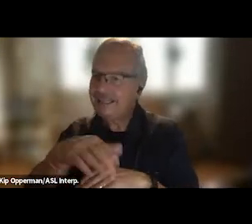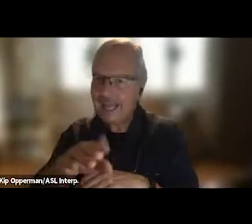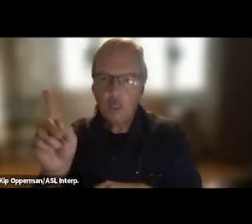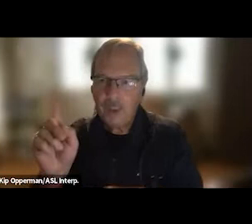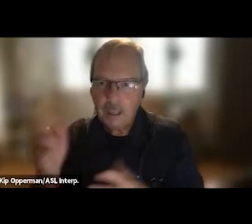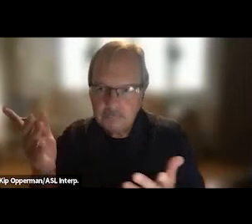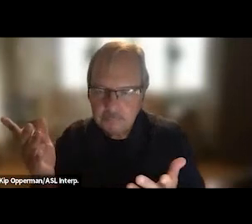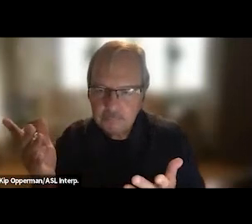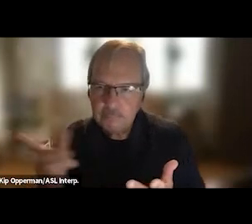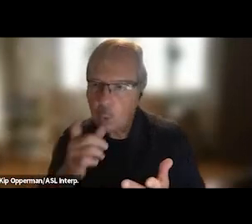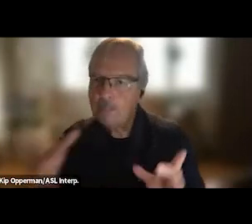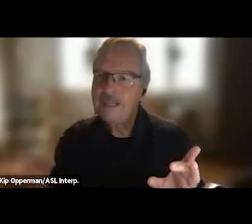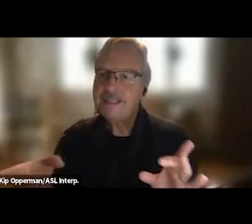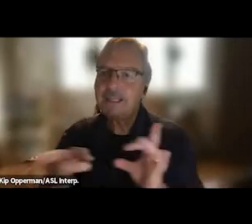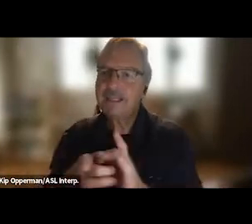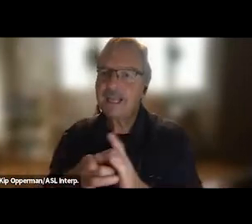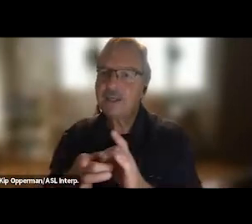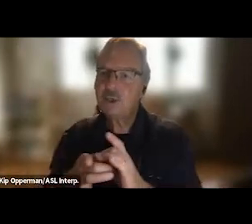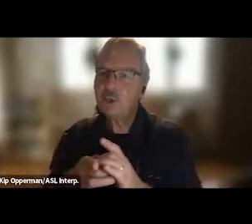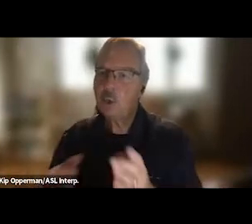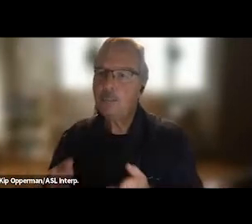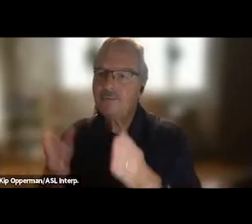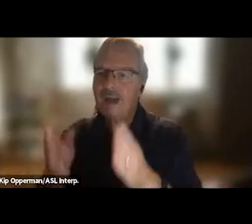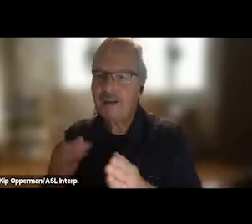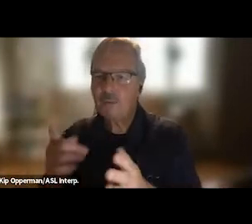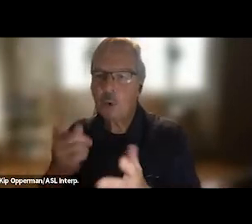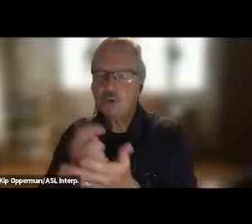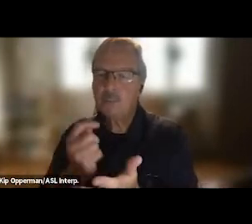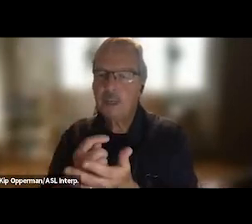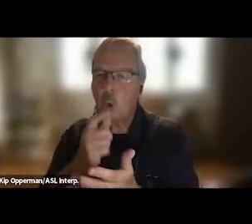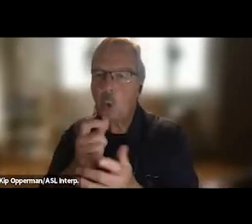Who needs to be connected to provider for continued treatment? Who needs to be given ranching cards